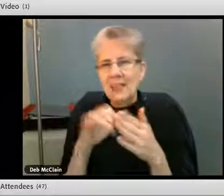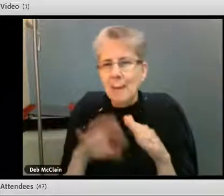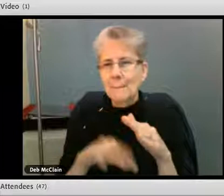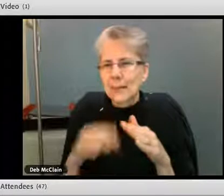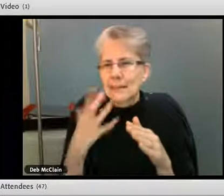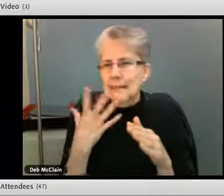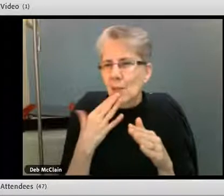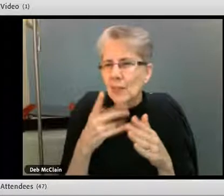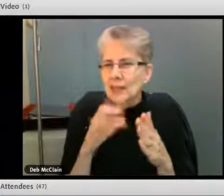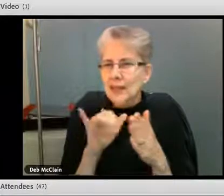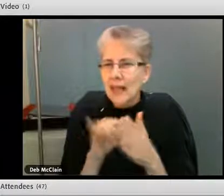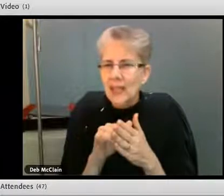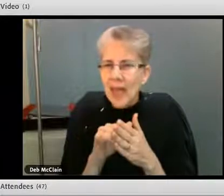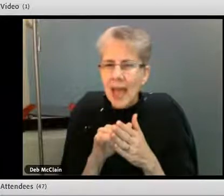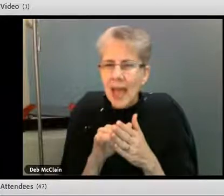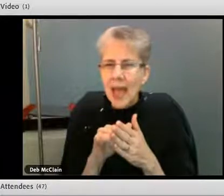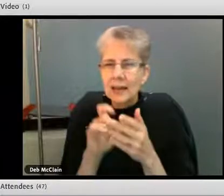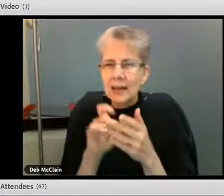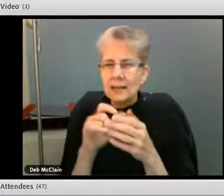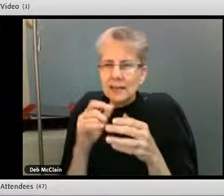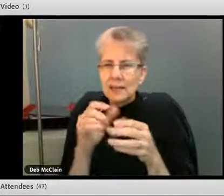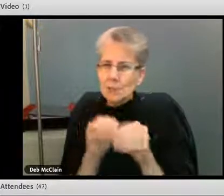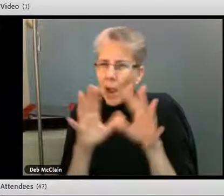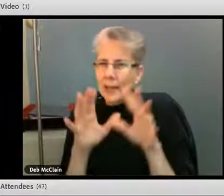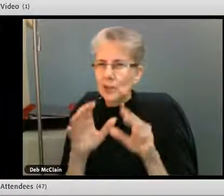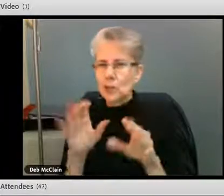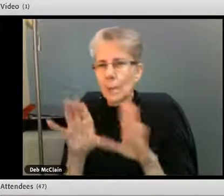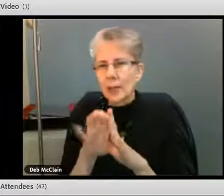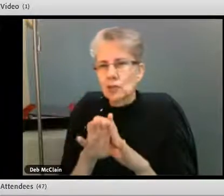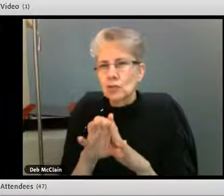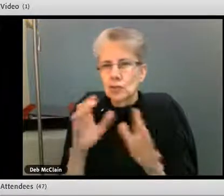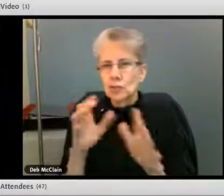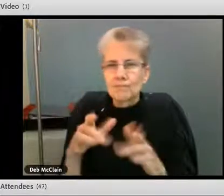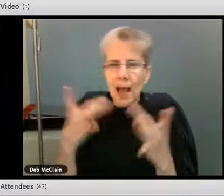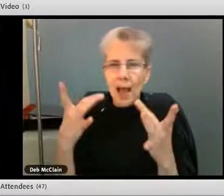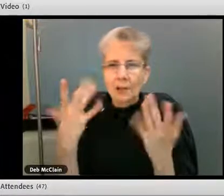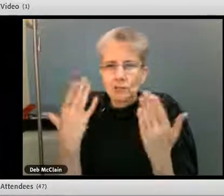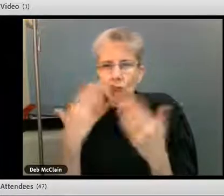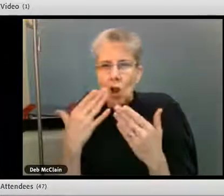a little bit, making it lighter or darker. All of this stuff, when you do these photo editors,